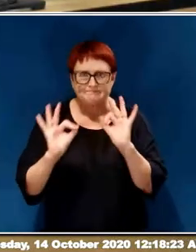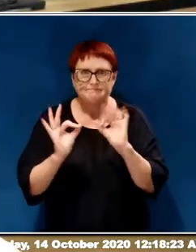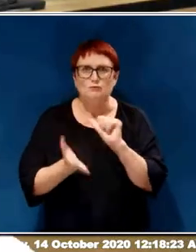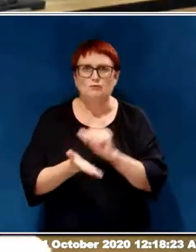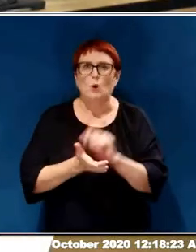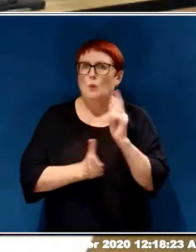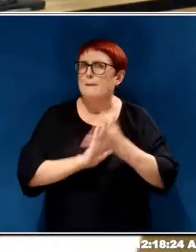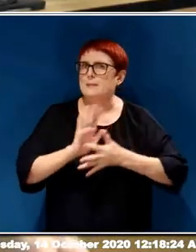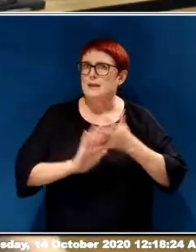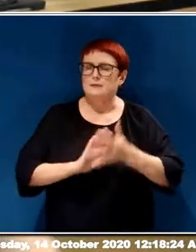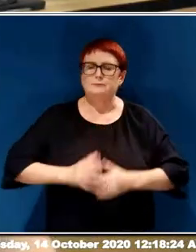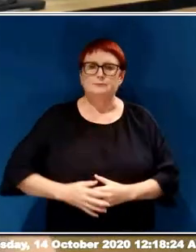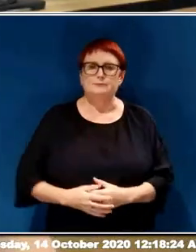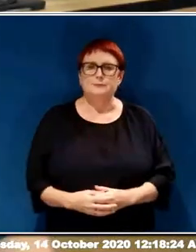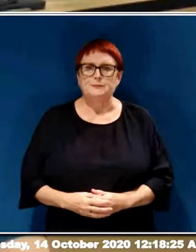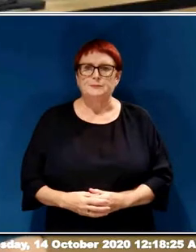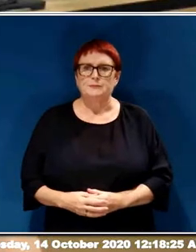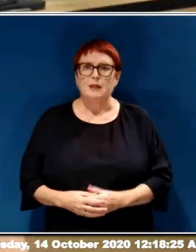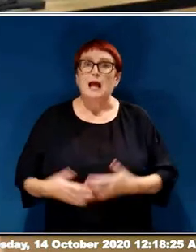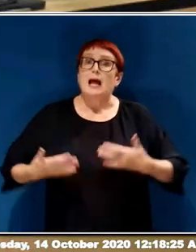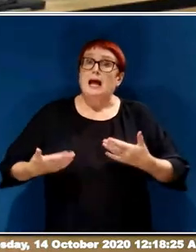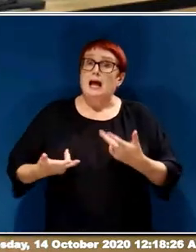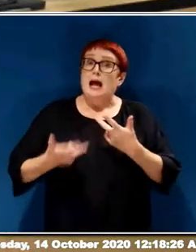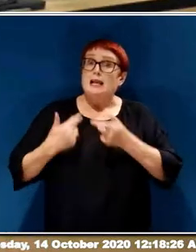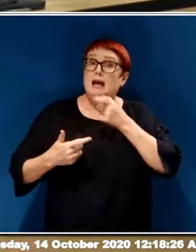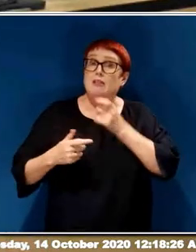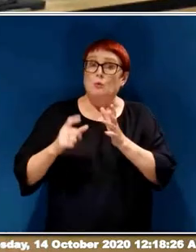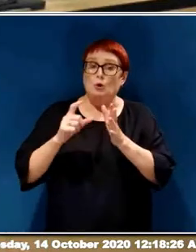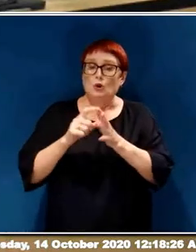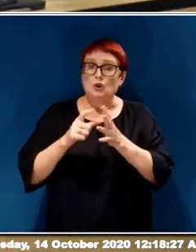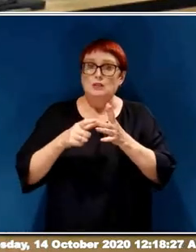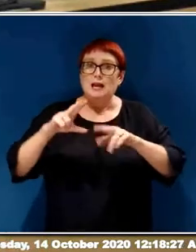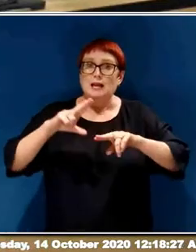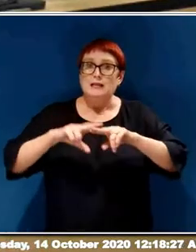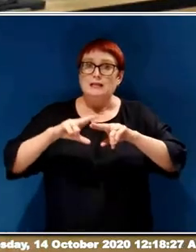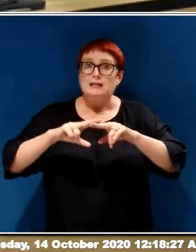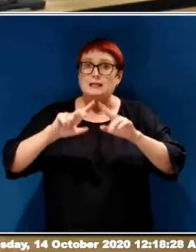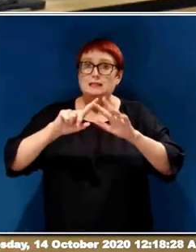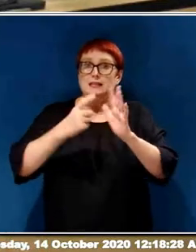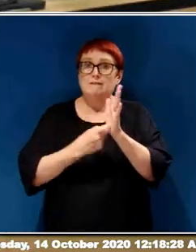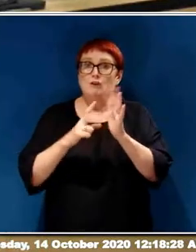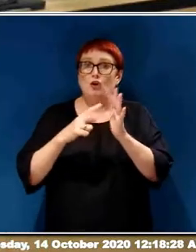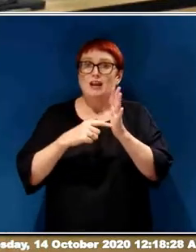this context, please. Don't race through this because the interpreters need